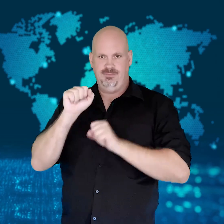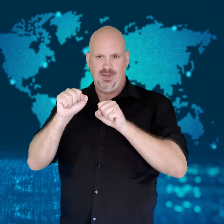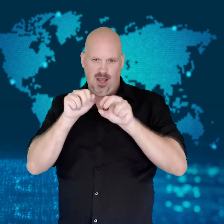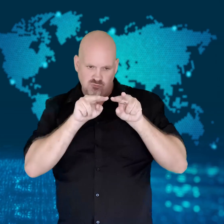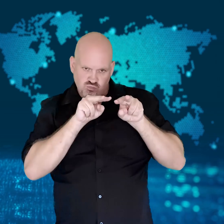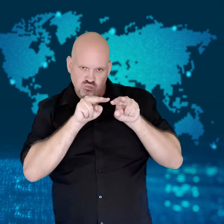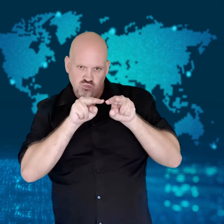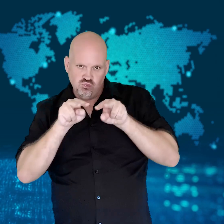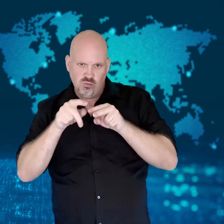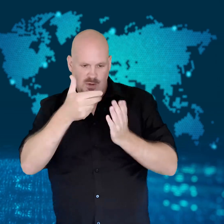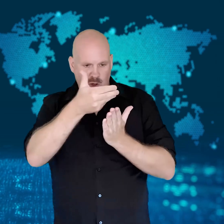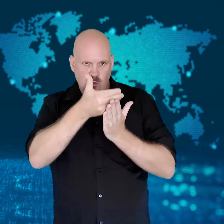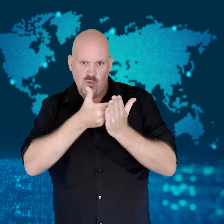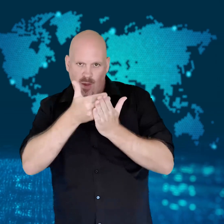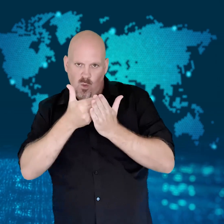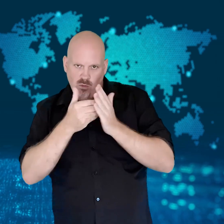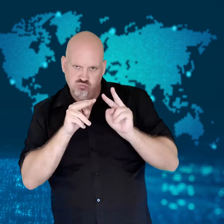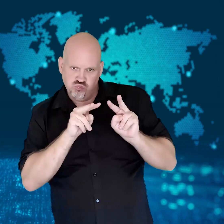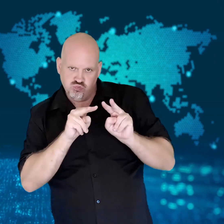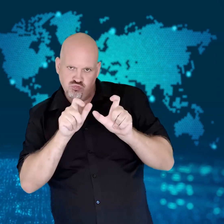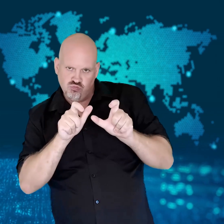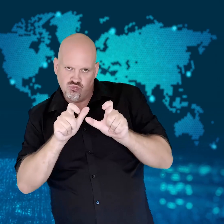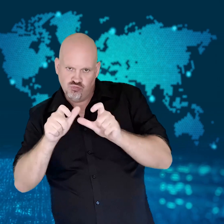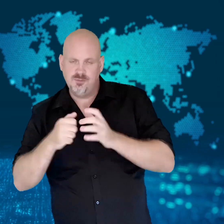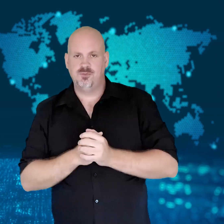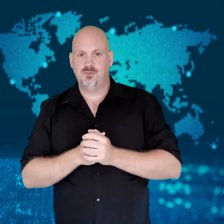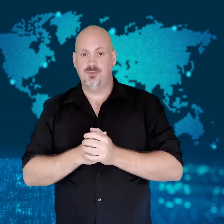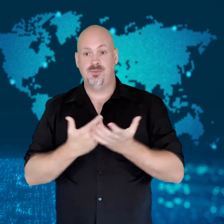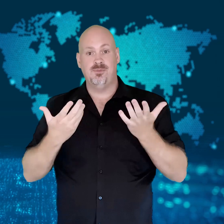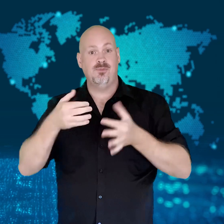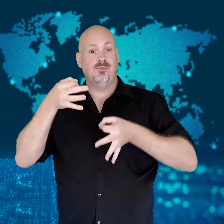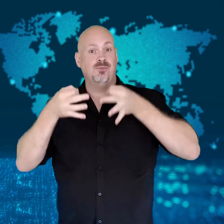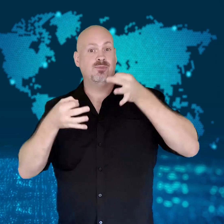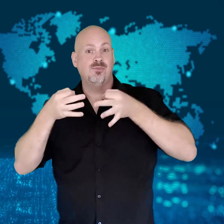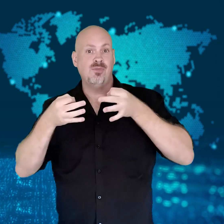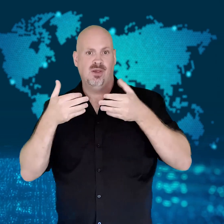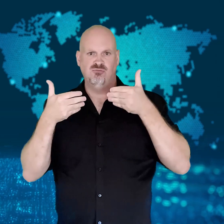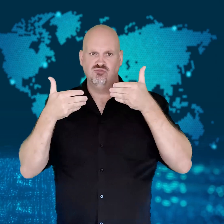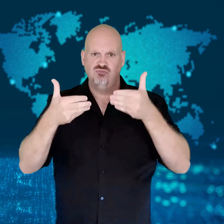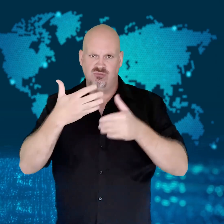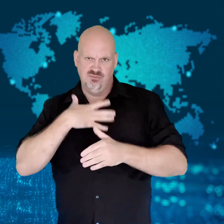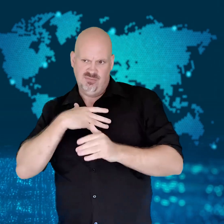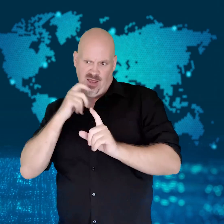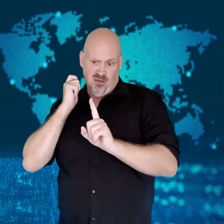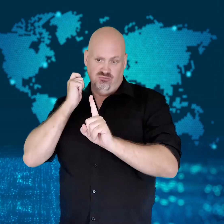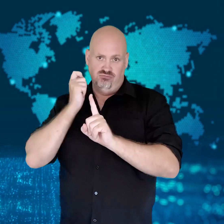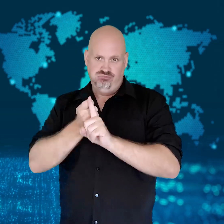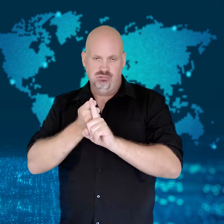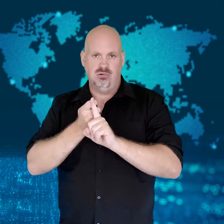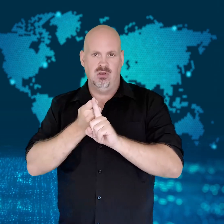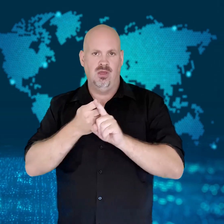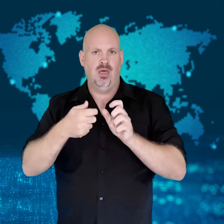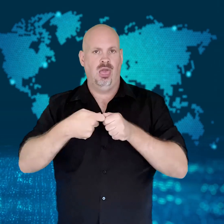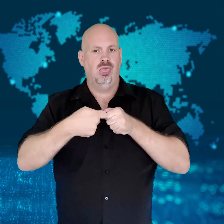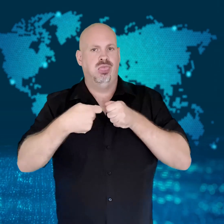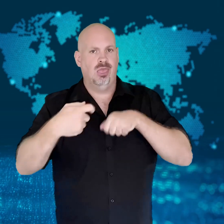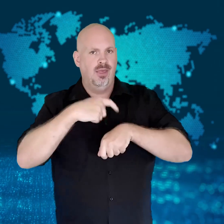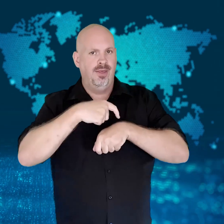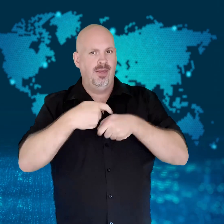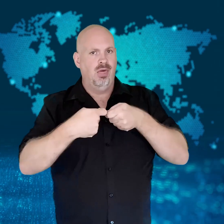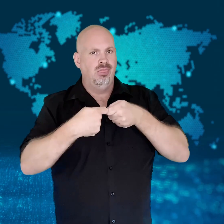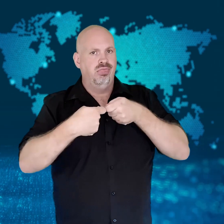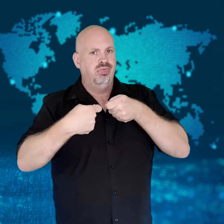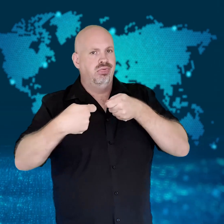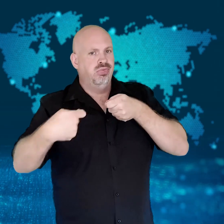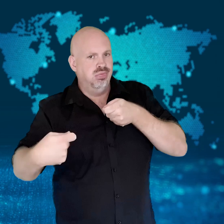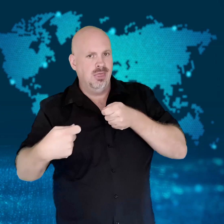a move that will probably delay the Justice Department's criminal investigation.